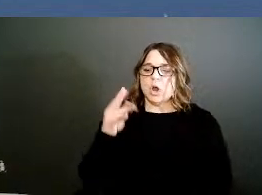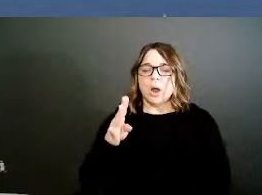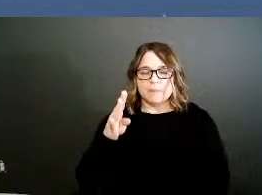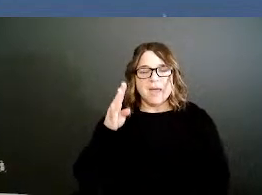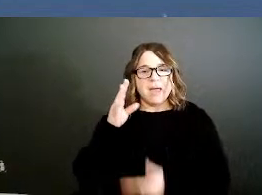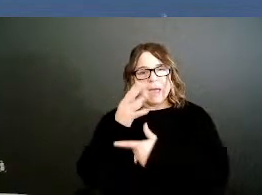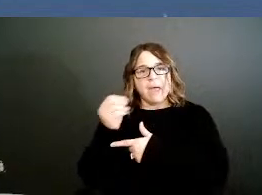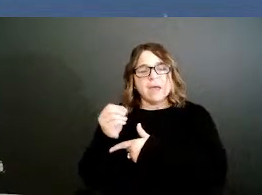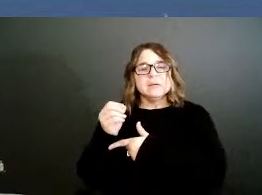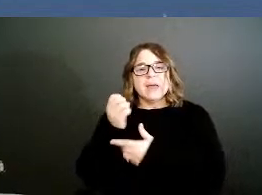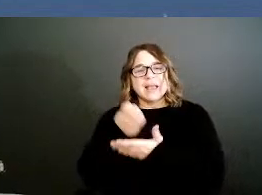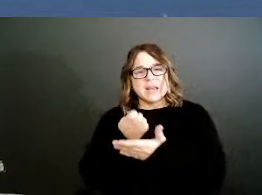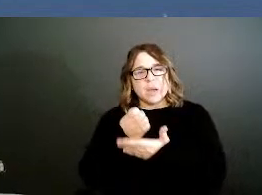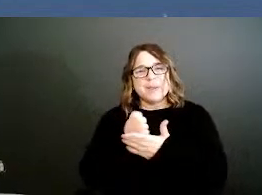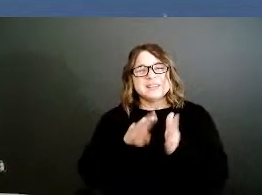≫ COUNCIL PRESIDENT BENDER: THANK YOU.